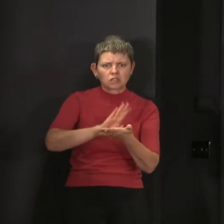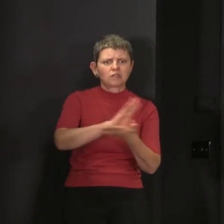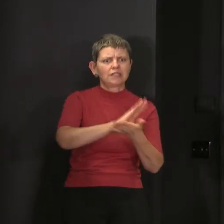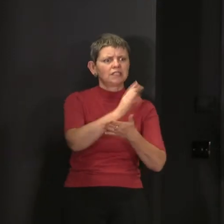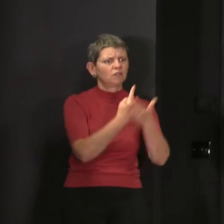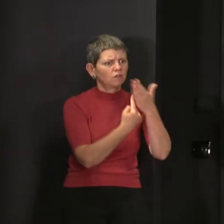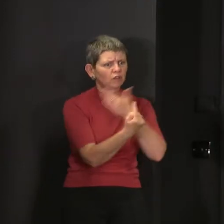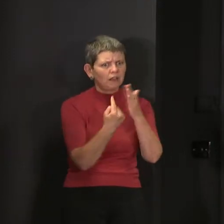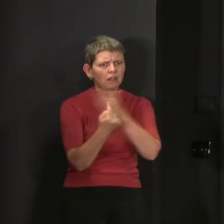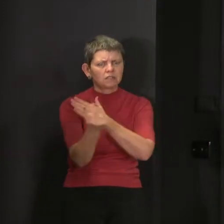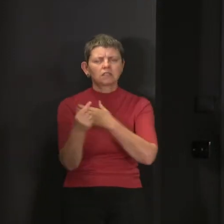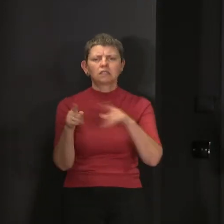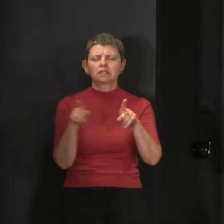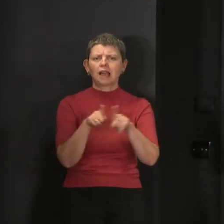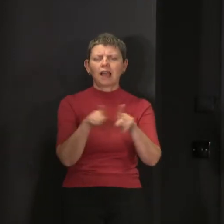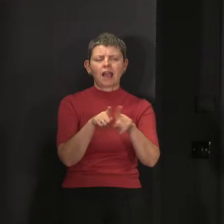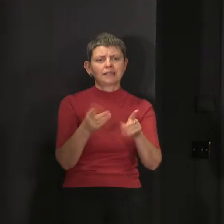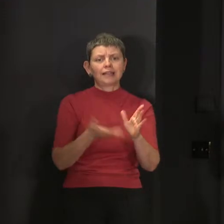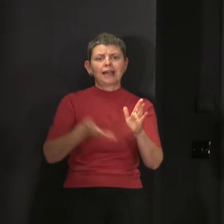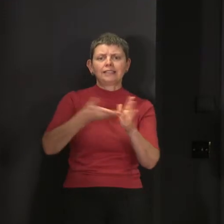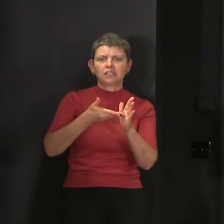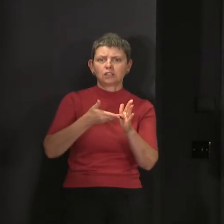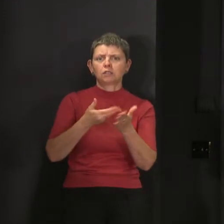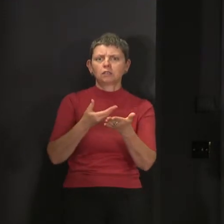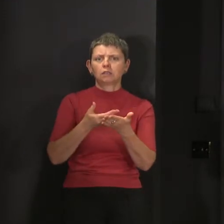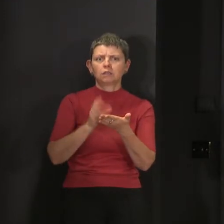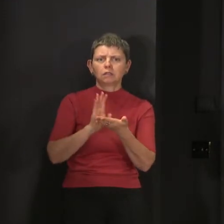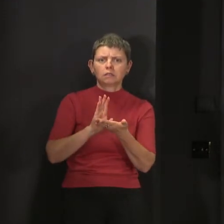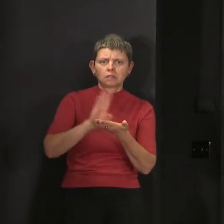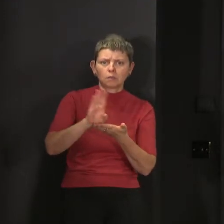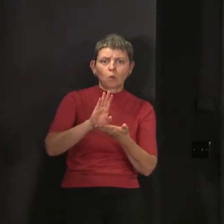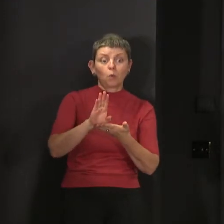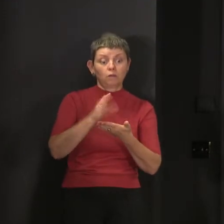but also in terms of additional support with the open fund from Creative Scotland. And